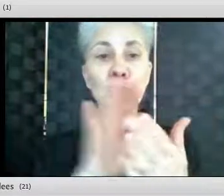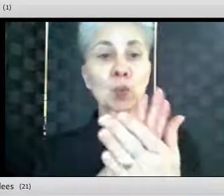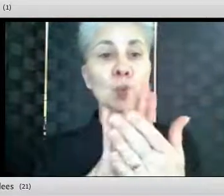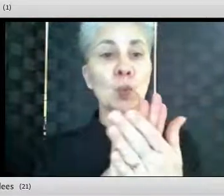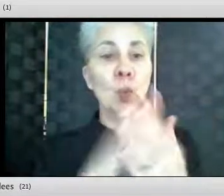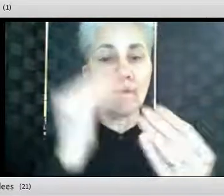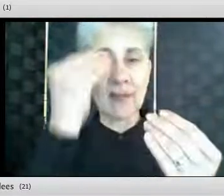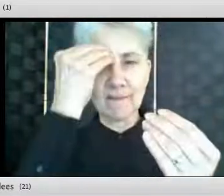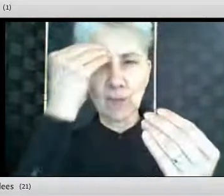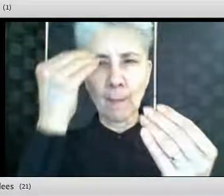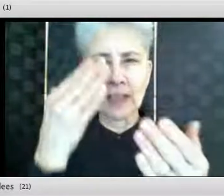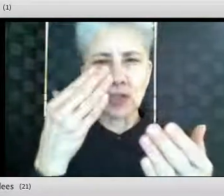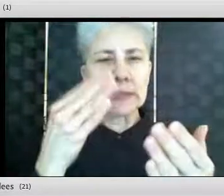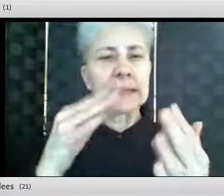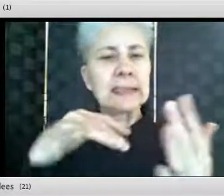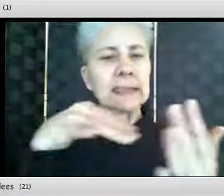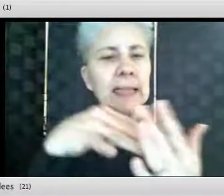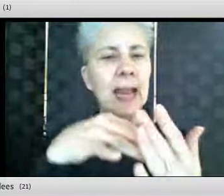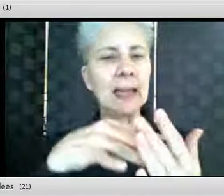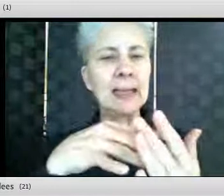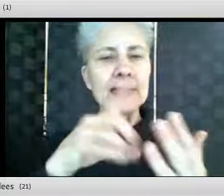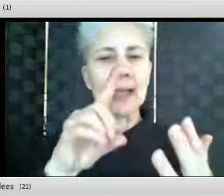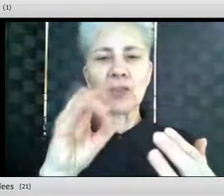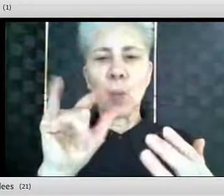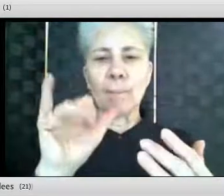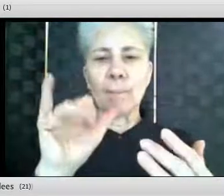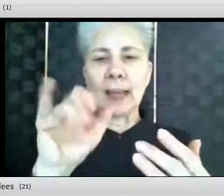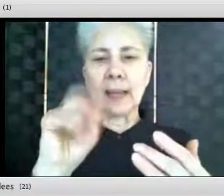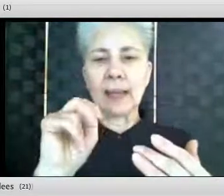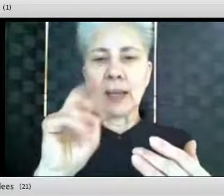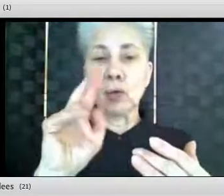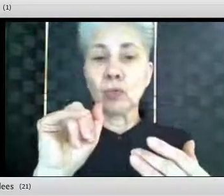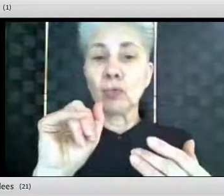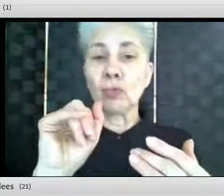Studies at Dominican University in River Forest, Illinois.